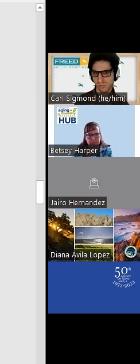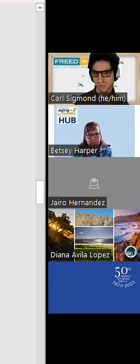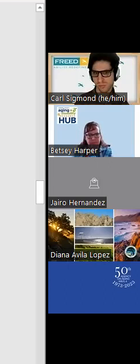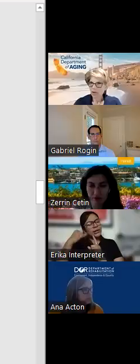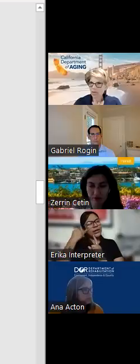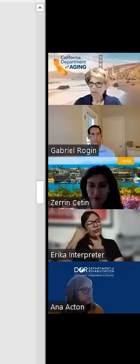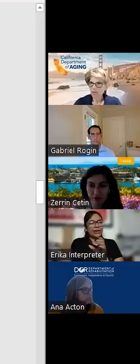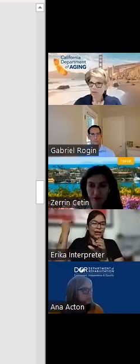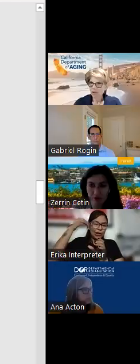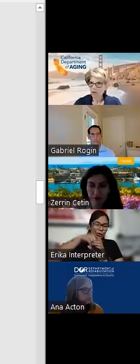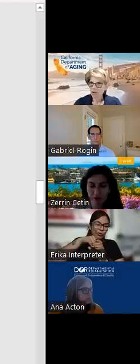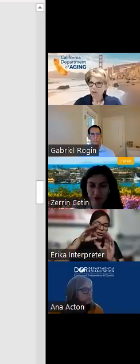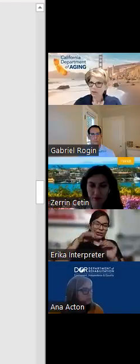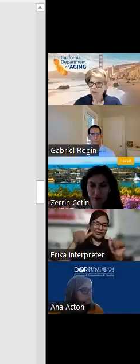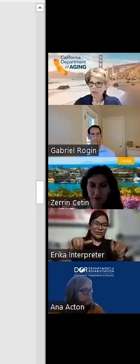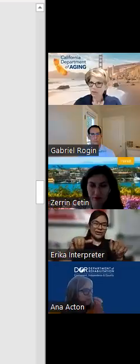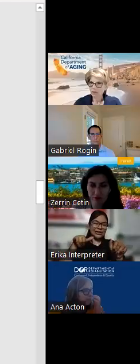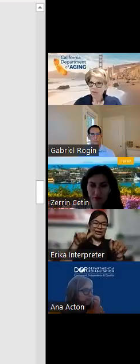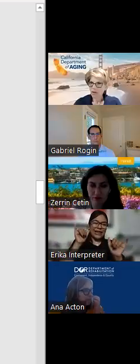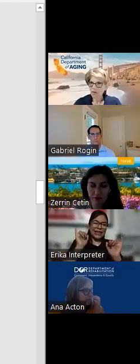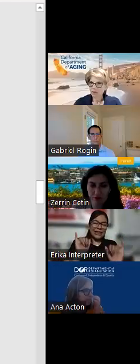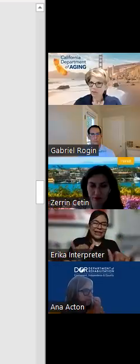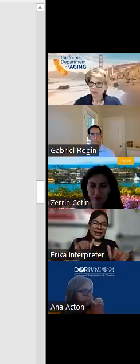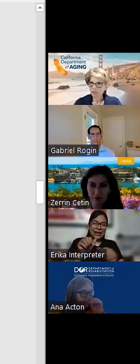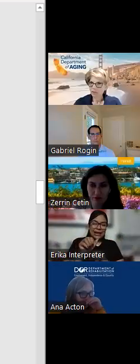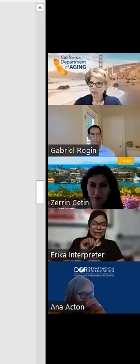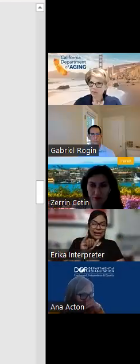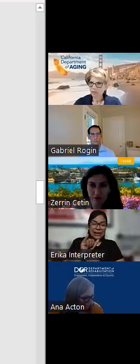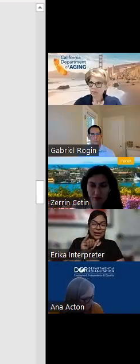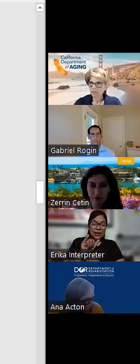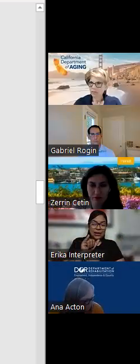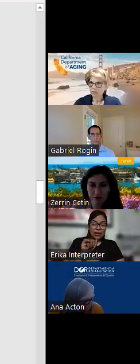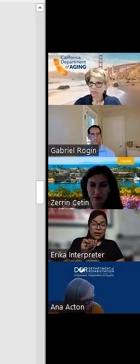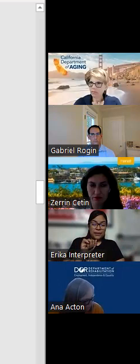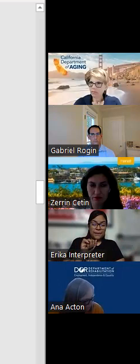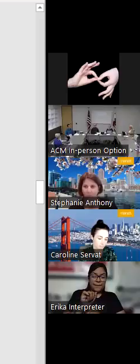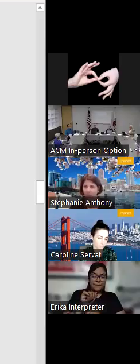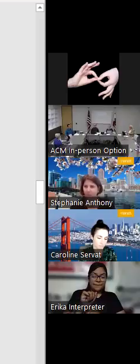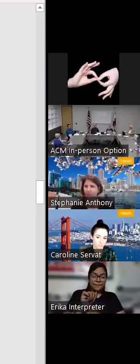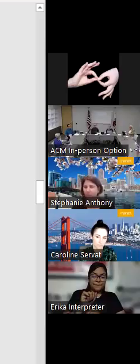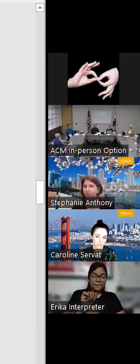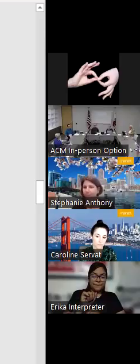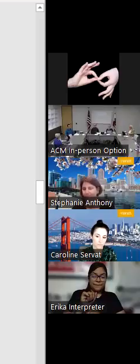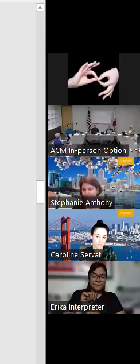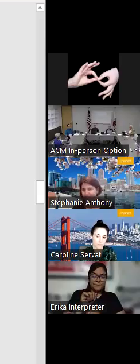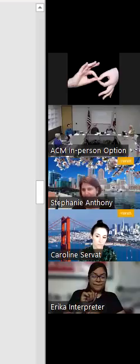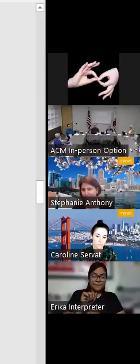children is whether or not the adrcs provide the types of services for children that that children